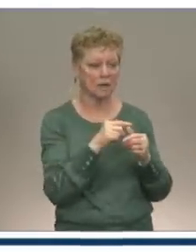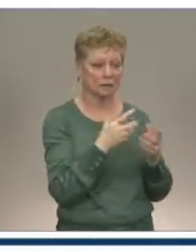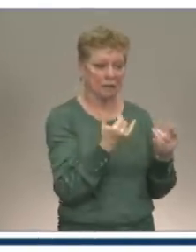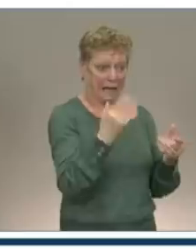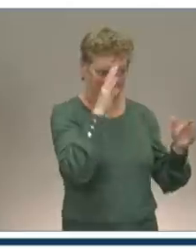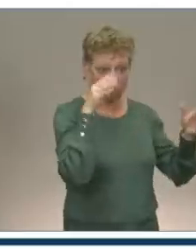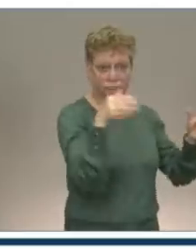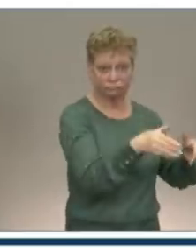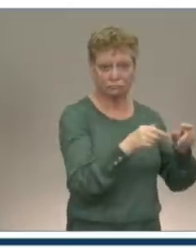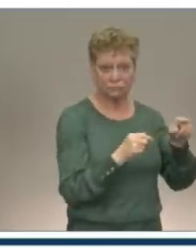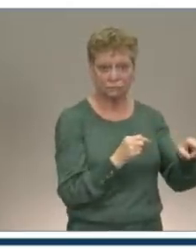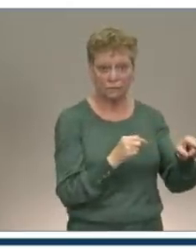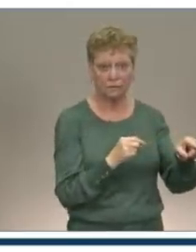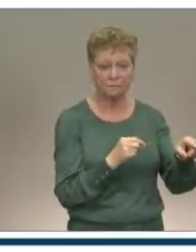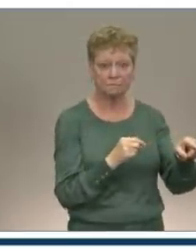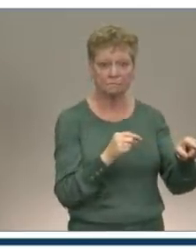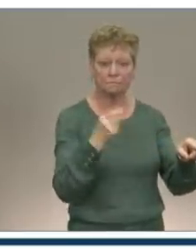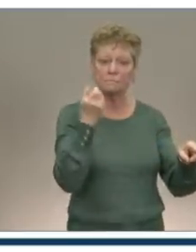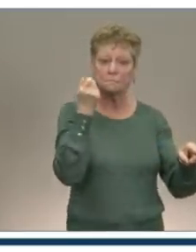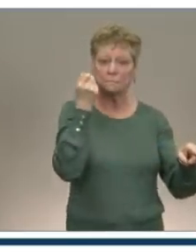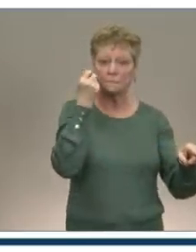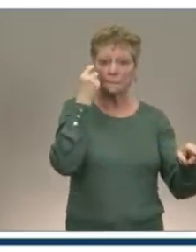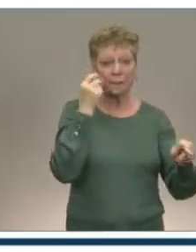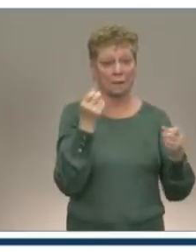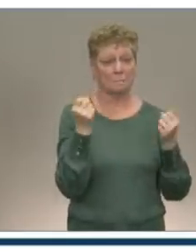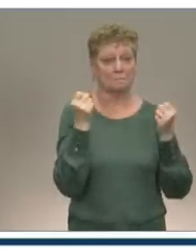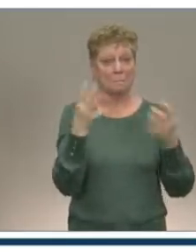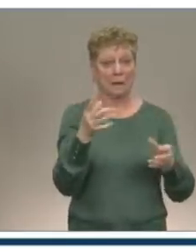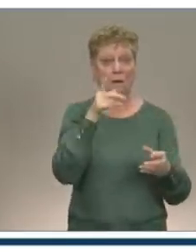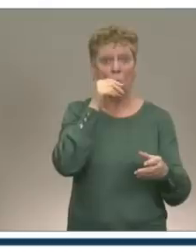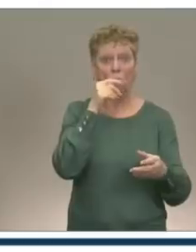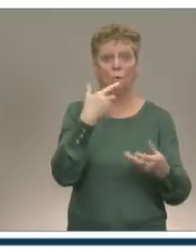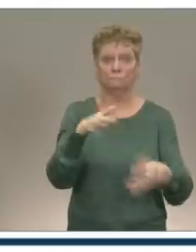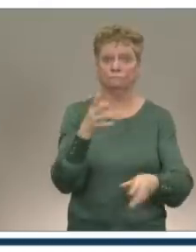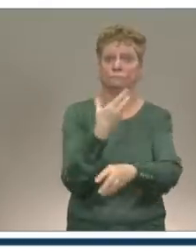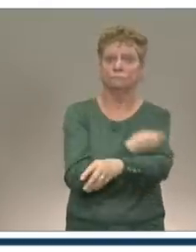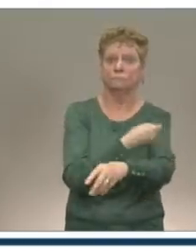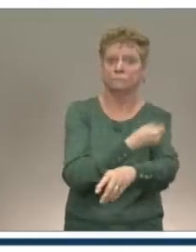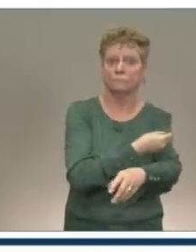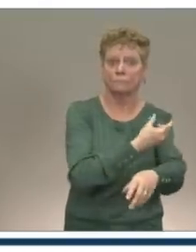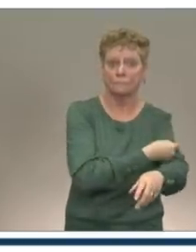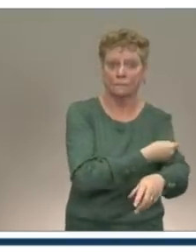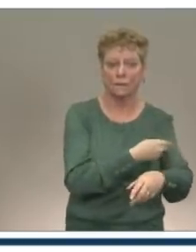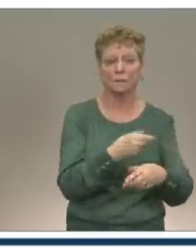you really look at our high vaccination rates that there may be a few health care providers